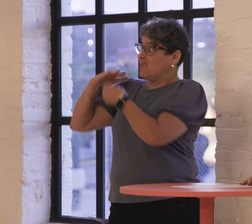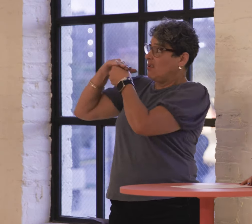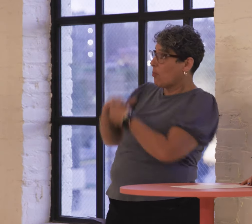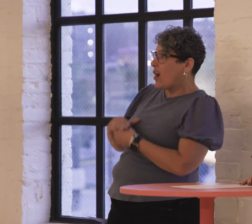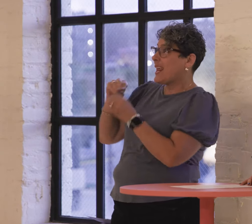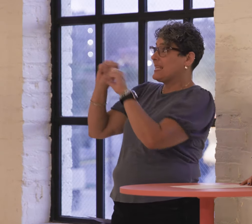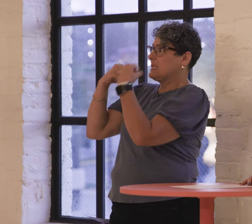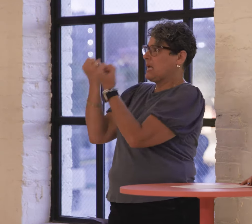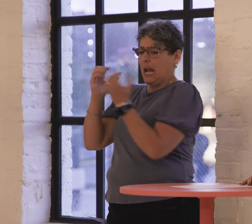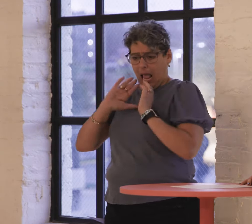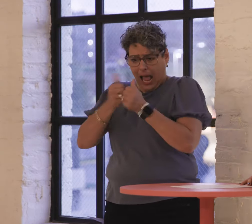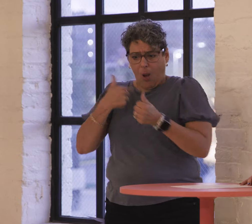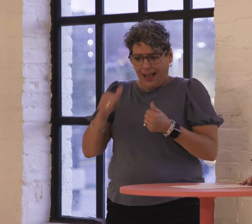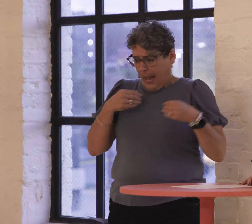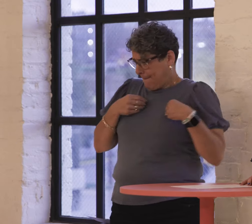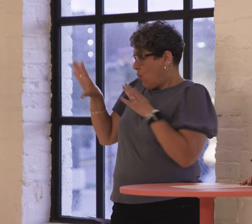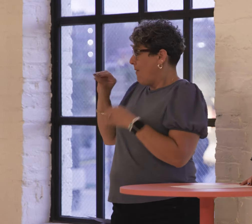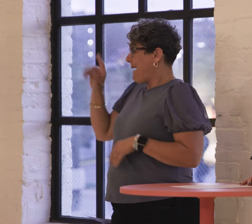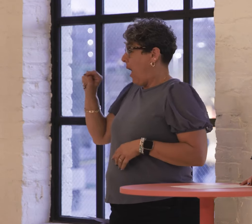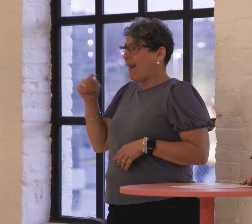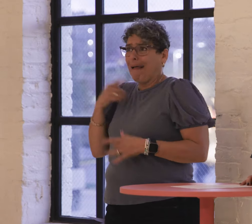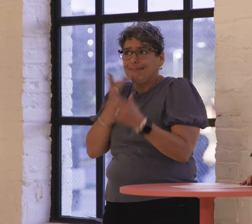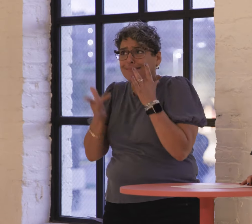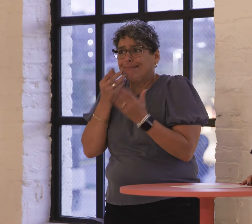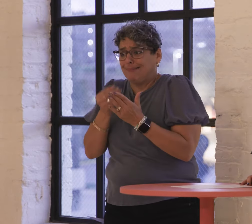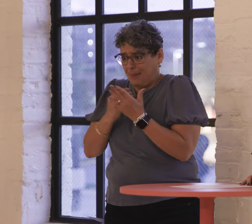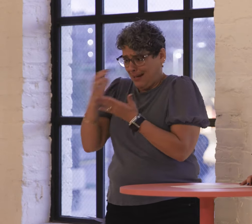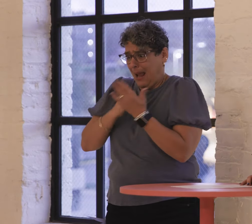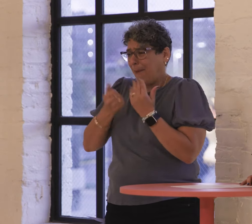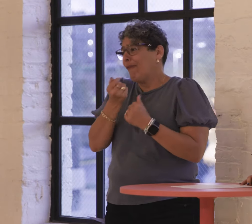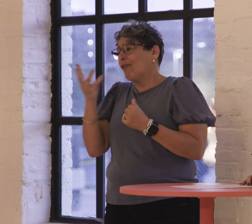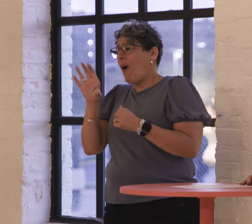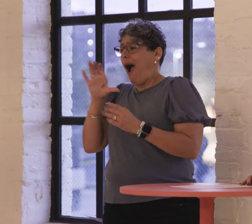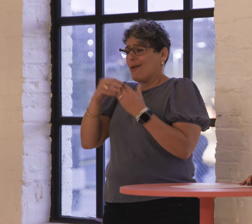And her business only made a few hundred dollars a month? Even working with a few of the major tech companies